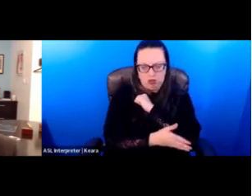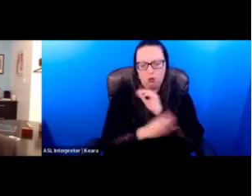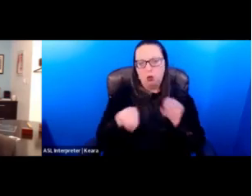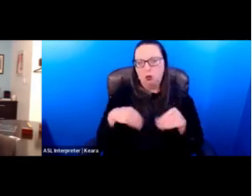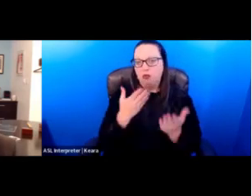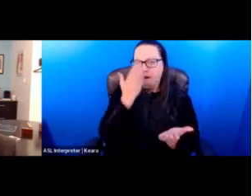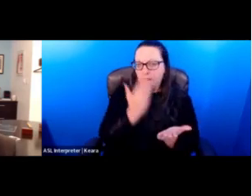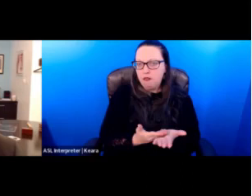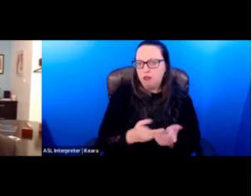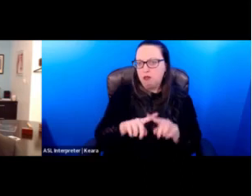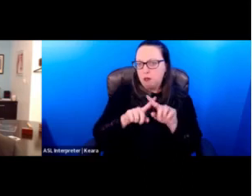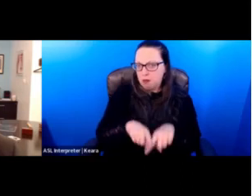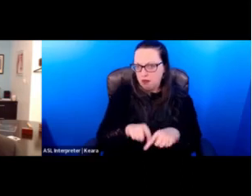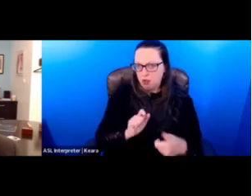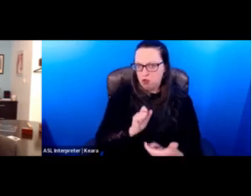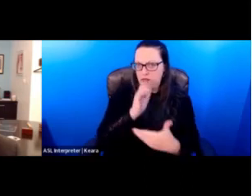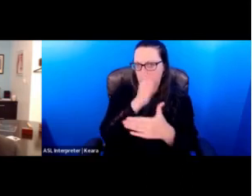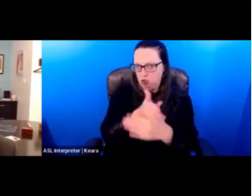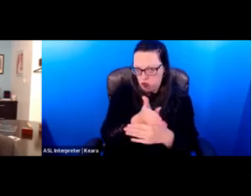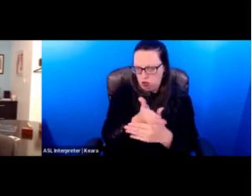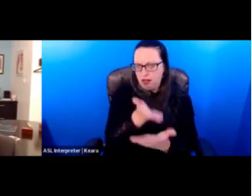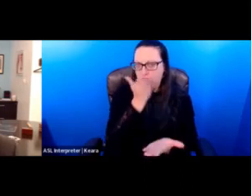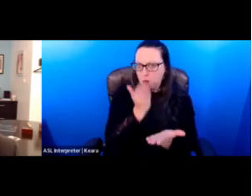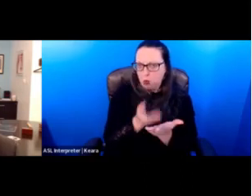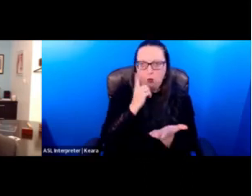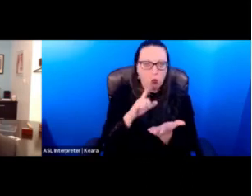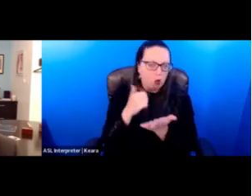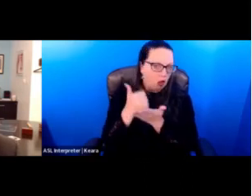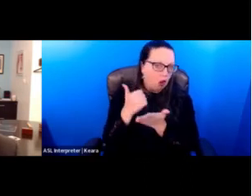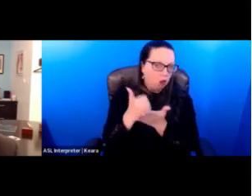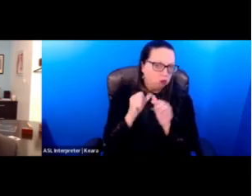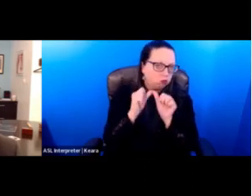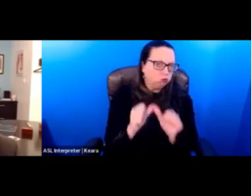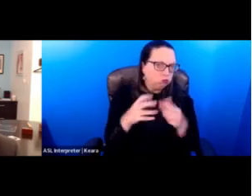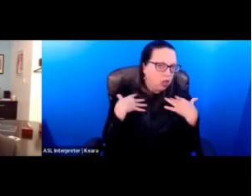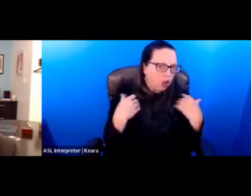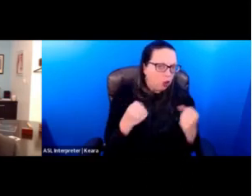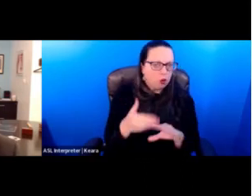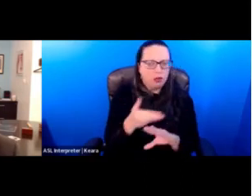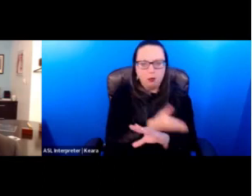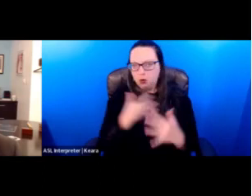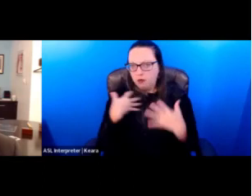that have proven to maintain health, improve health, prevent falls and injuries and just